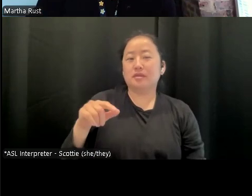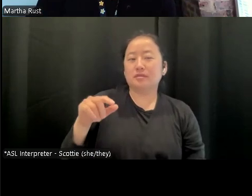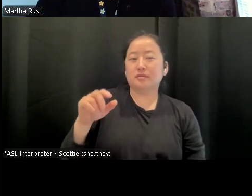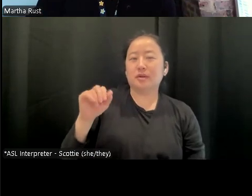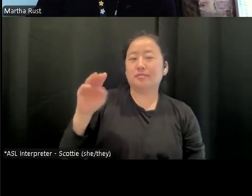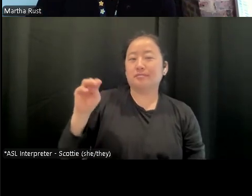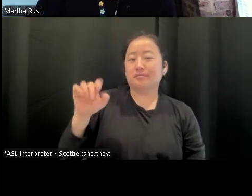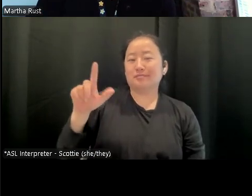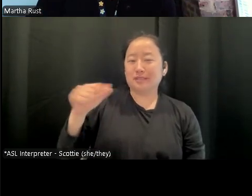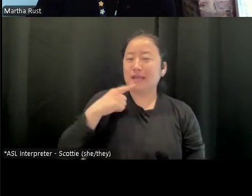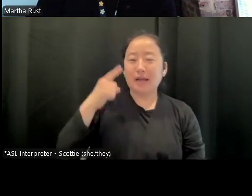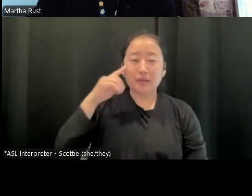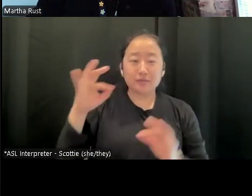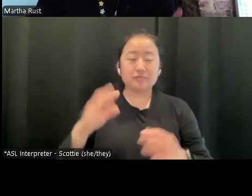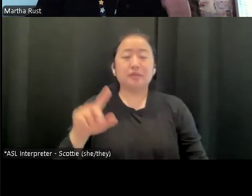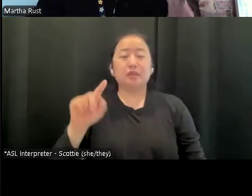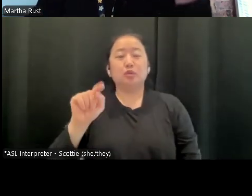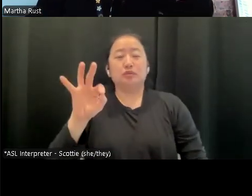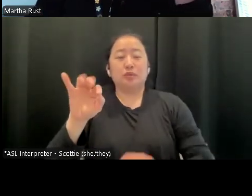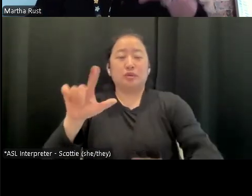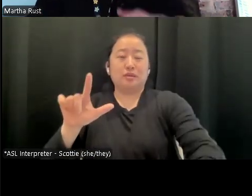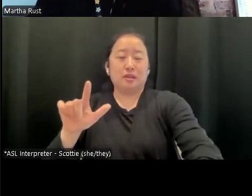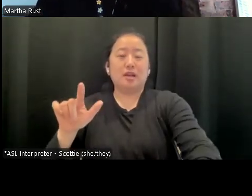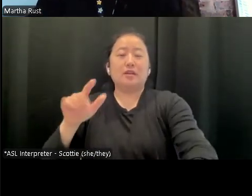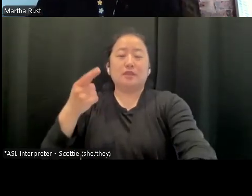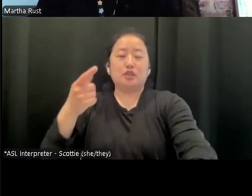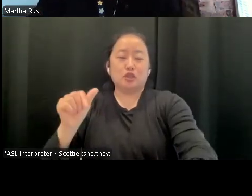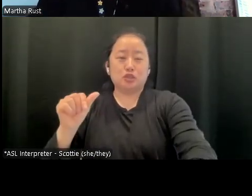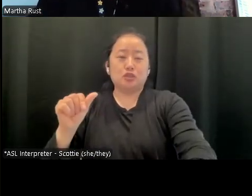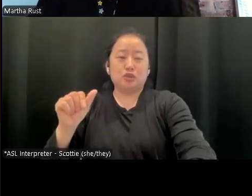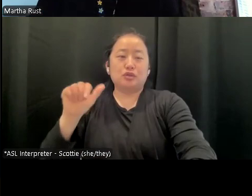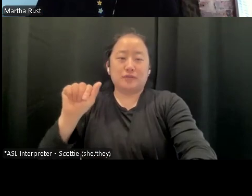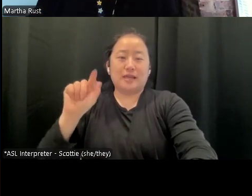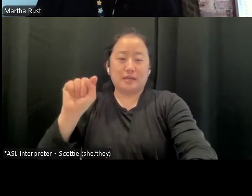Tools For Life is Georgia's assistive technology --